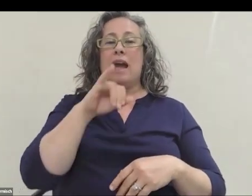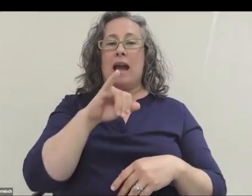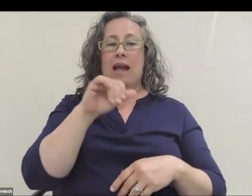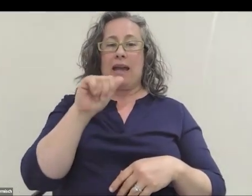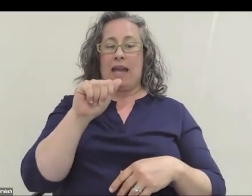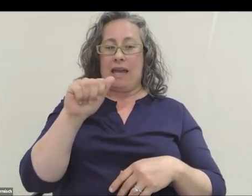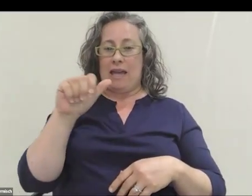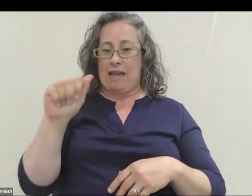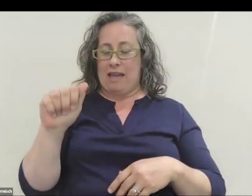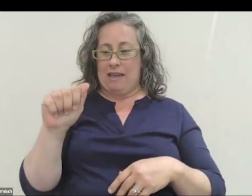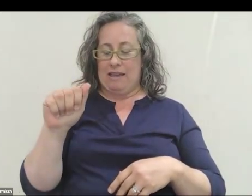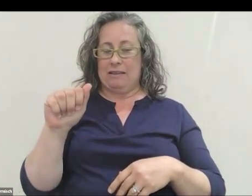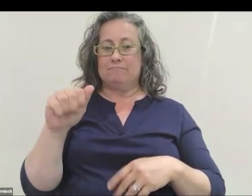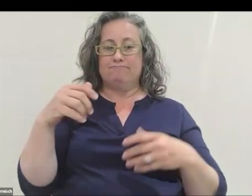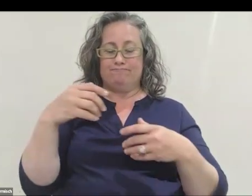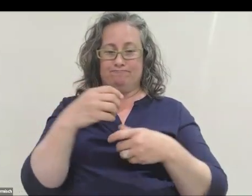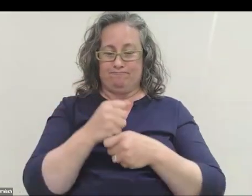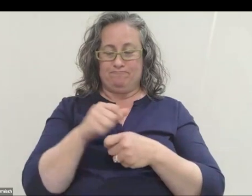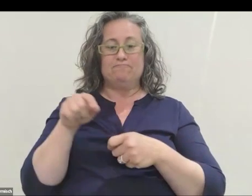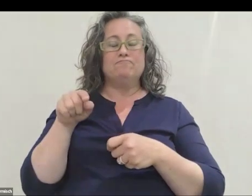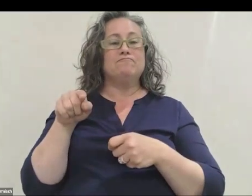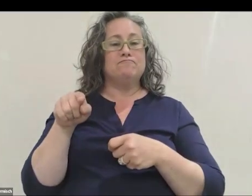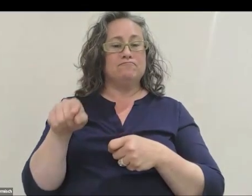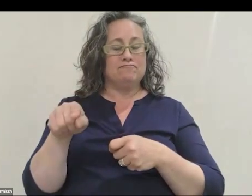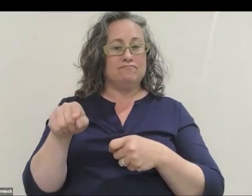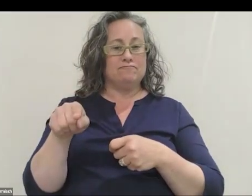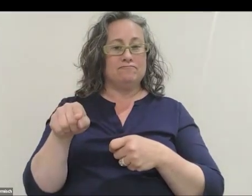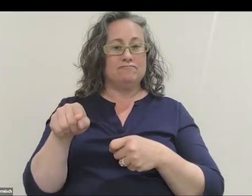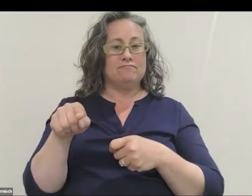The International Association for Astronomical Artists referred to